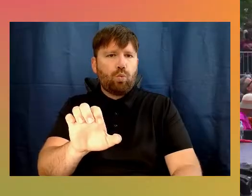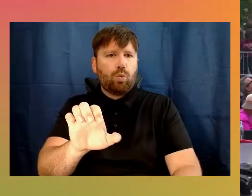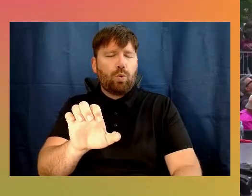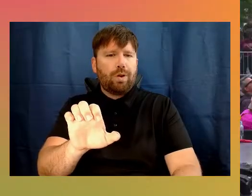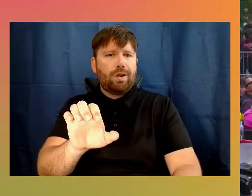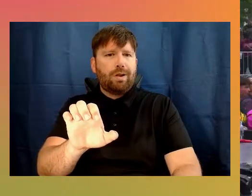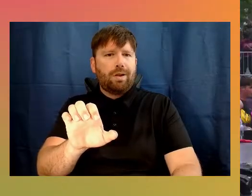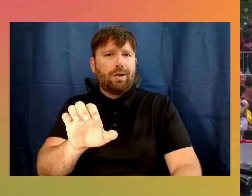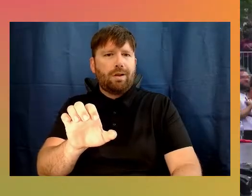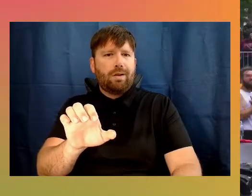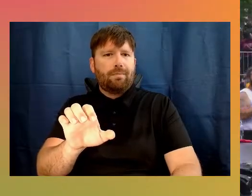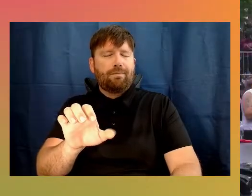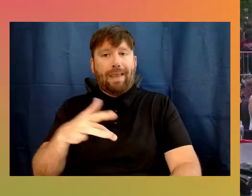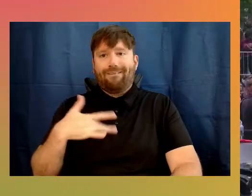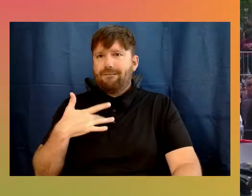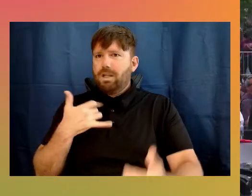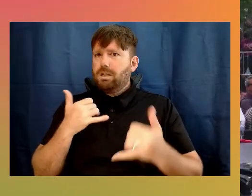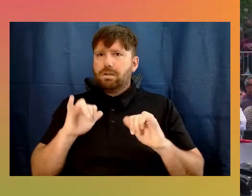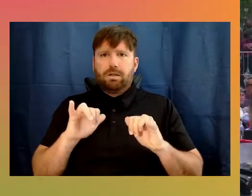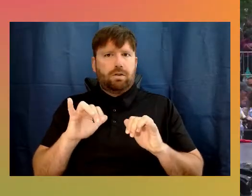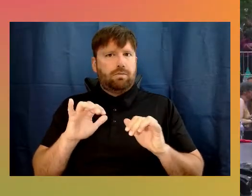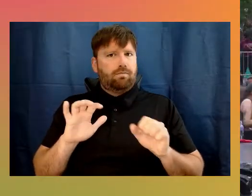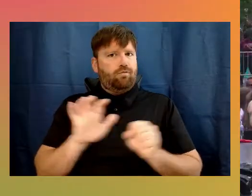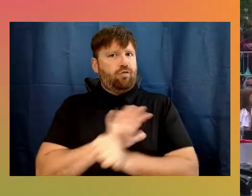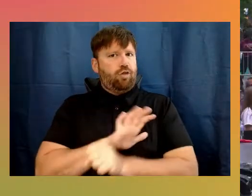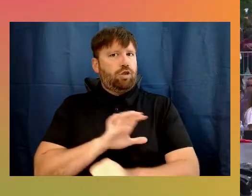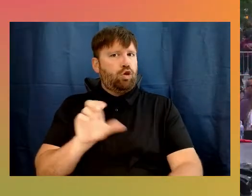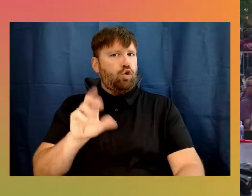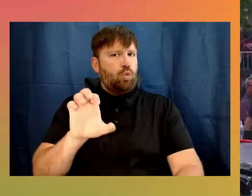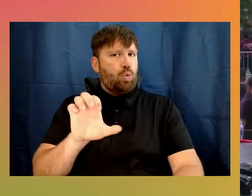NAVASANA BOAT POSE. OPTIONS HERE, TOES ON THE MAT.